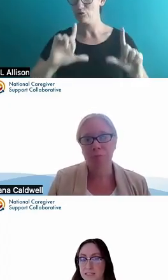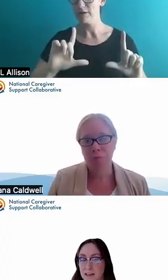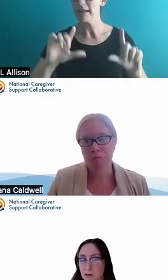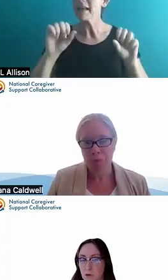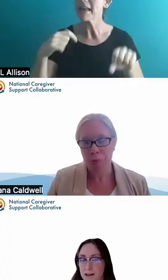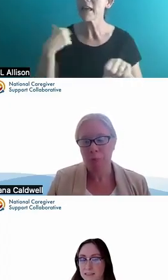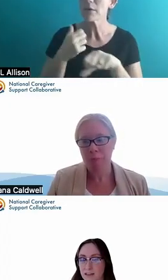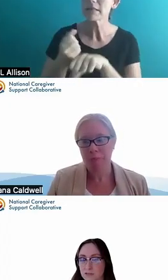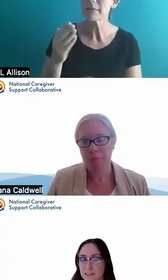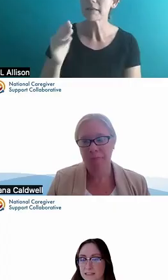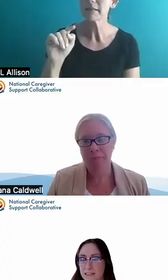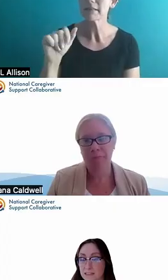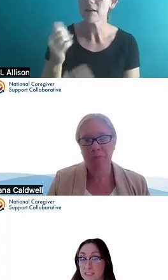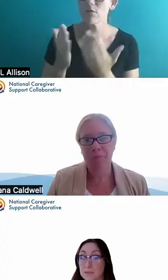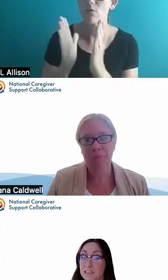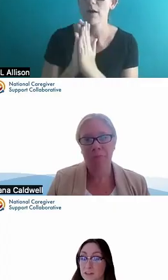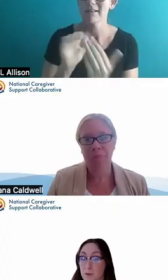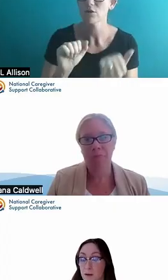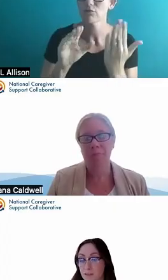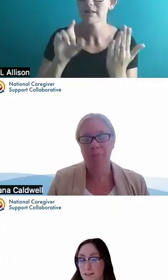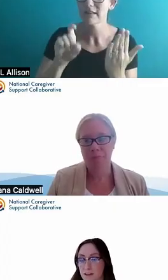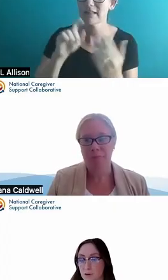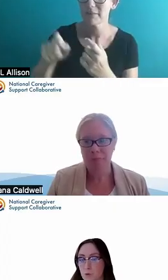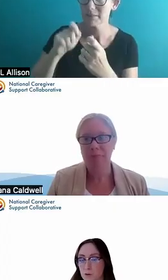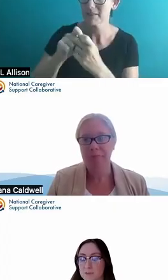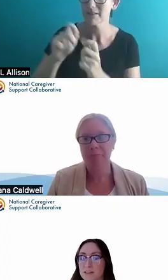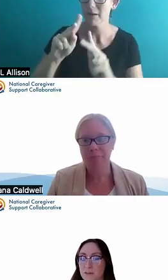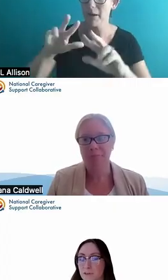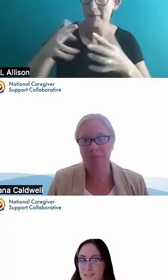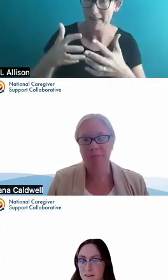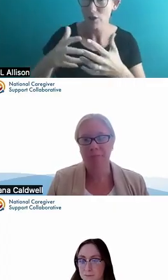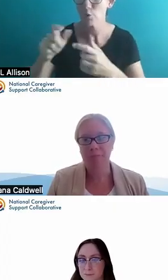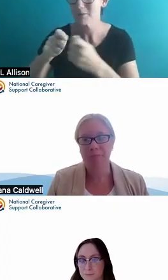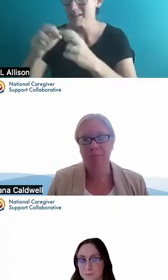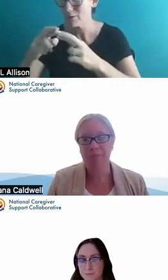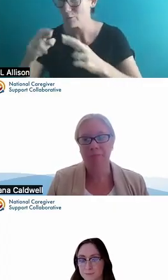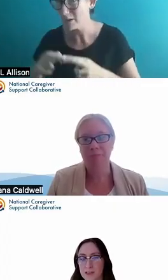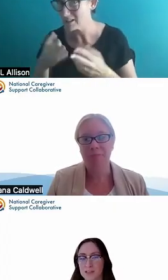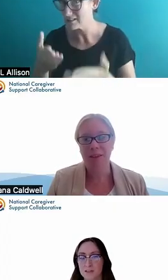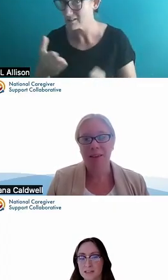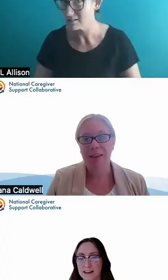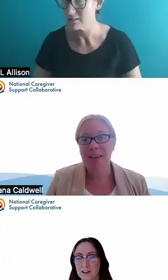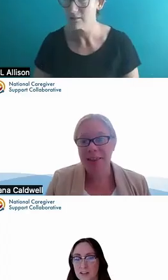TA requests that address the needs of a specific population or a specific region? So Diana, could